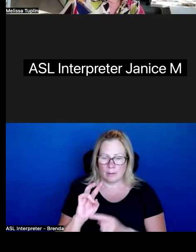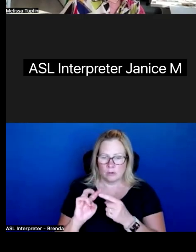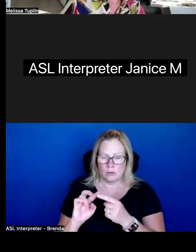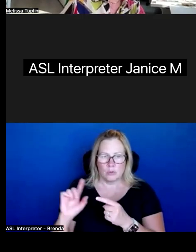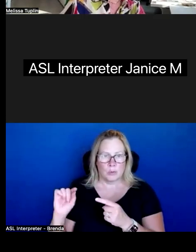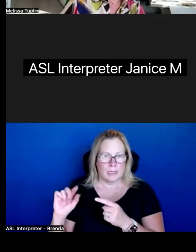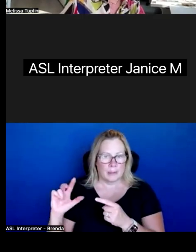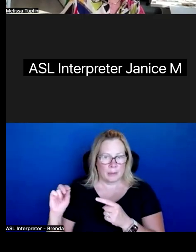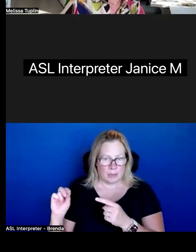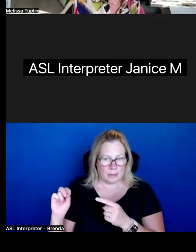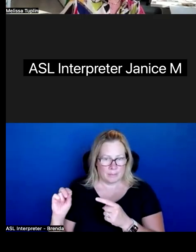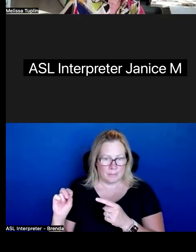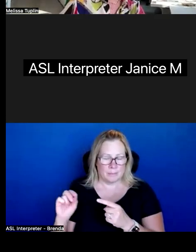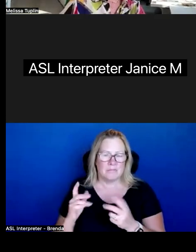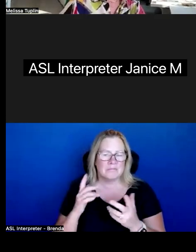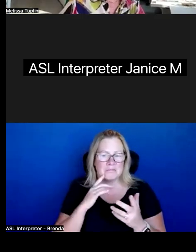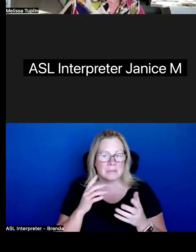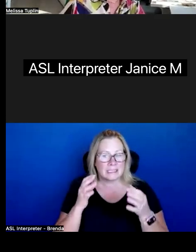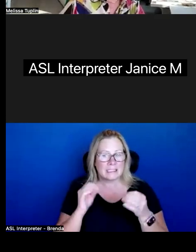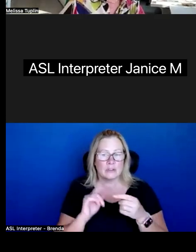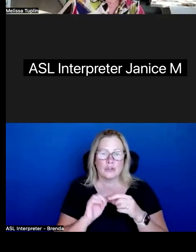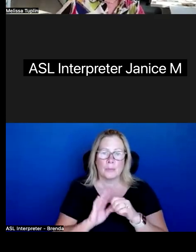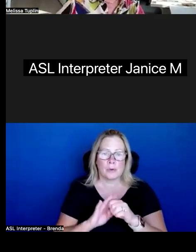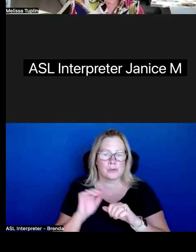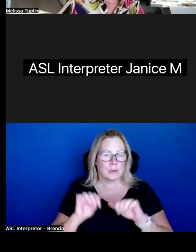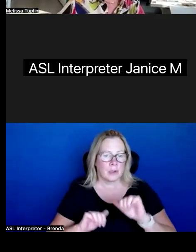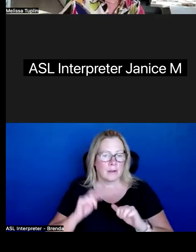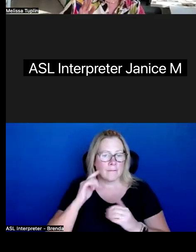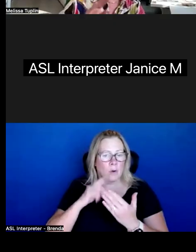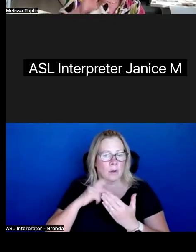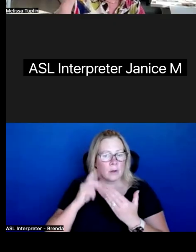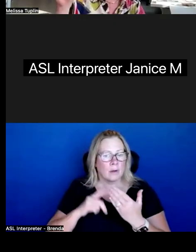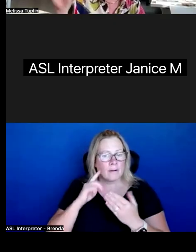The decision to push assessment of the program for professional arts organizations to the fall